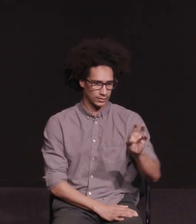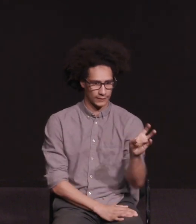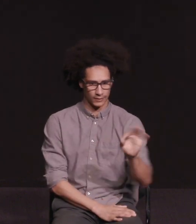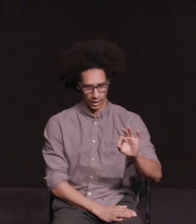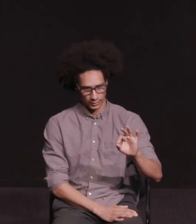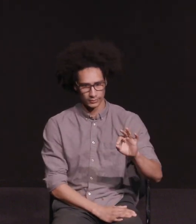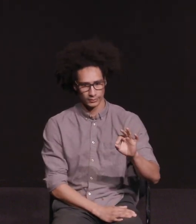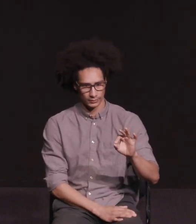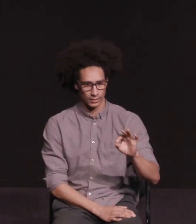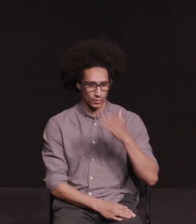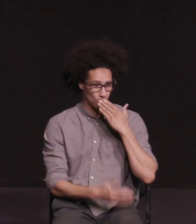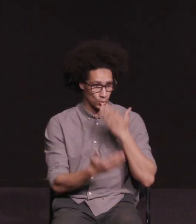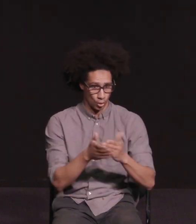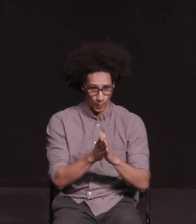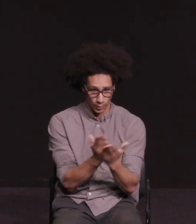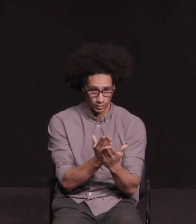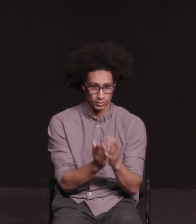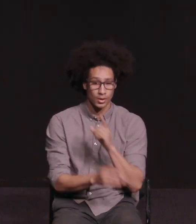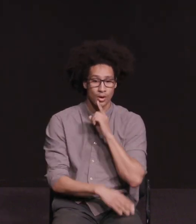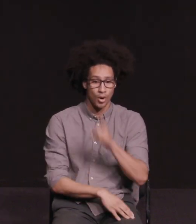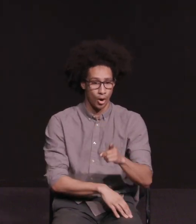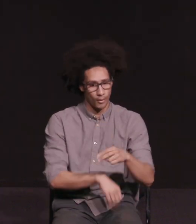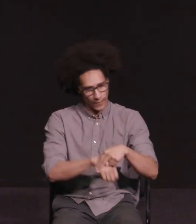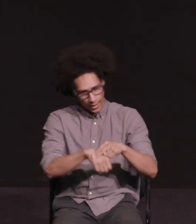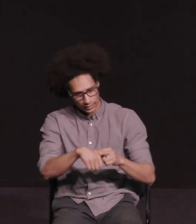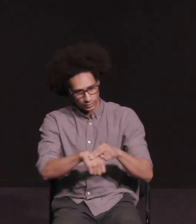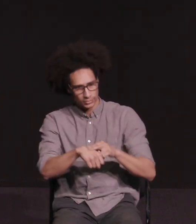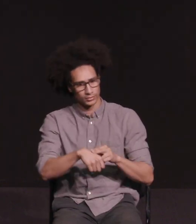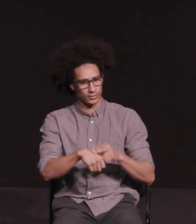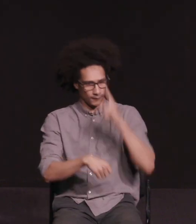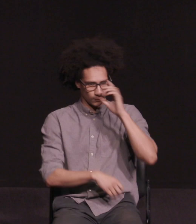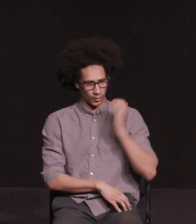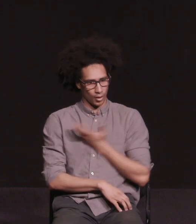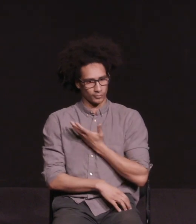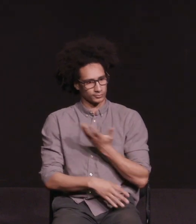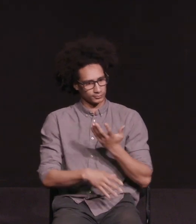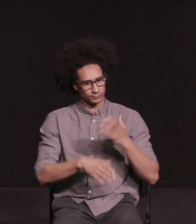"Good books are bandages and voyages and linkages to light,